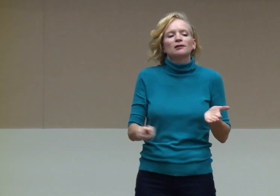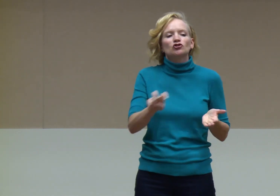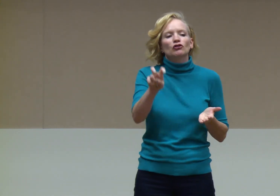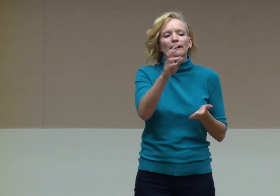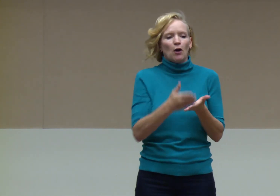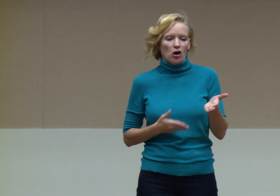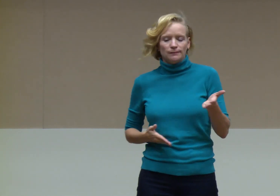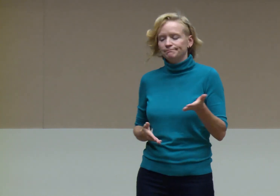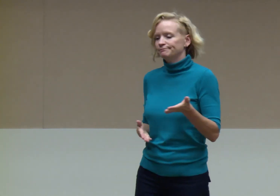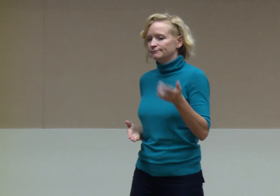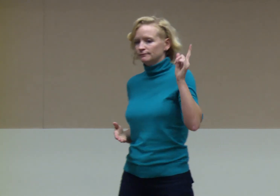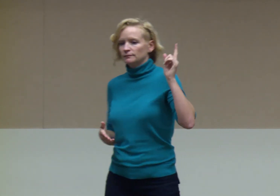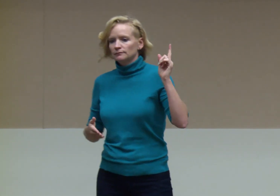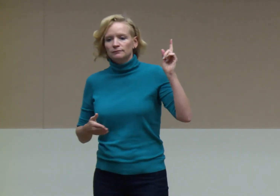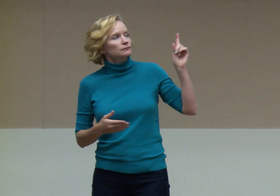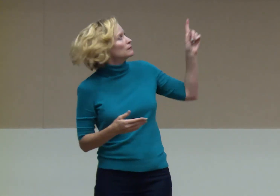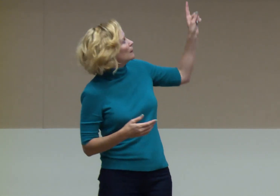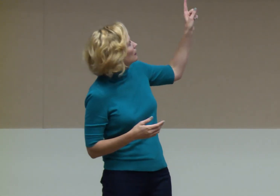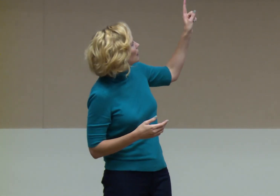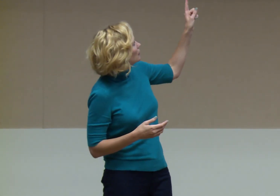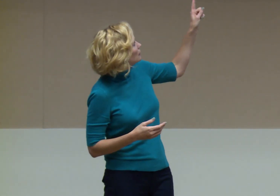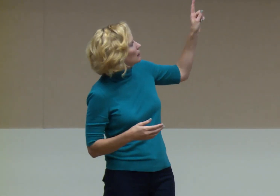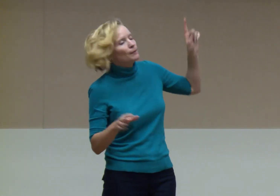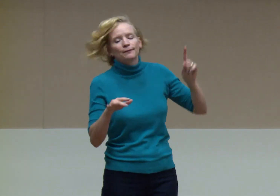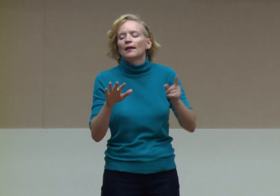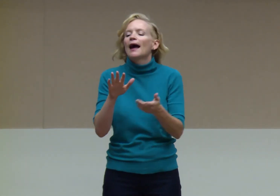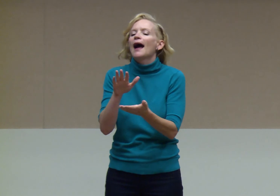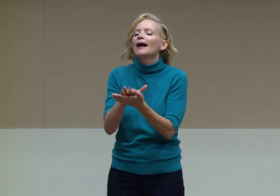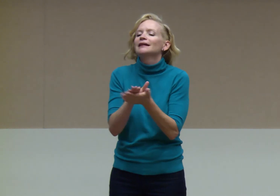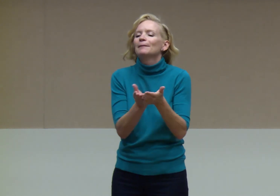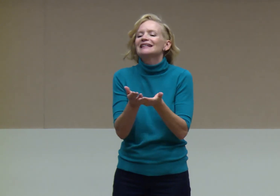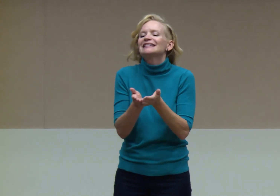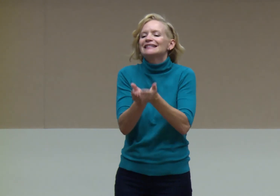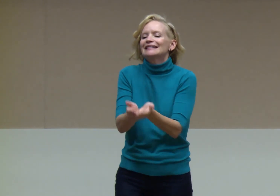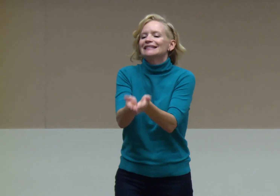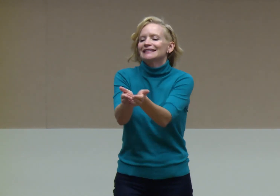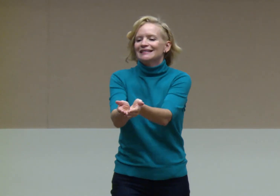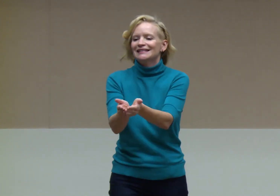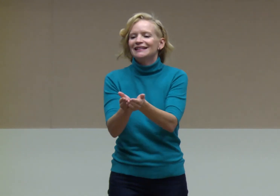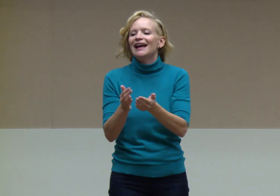Now, for the academic journey part of my story, the academic seas, the journey through--